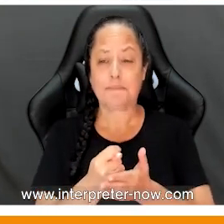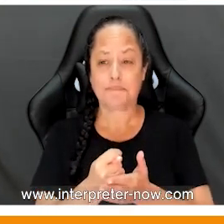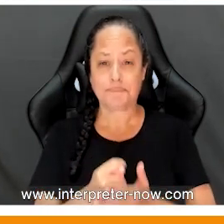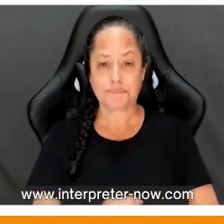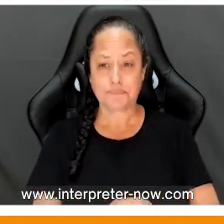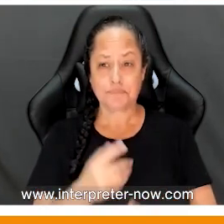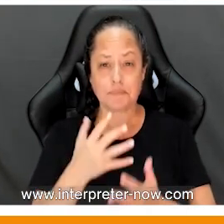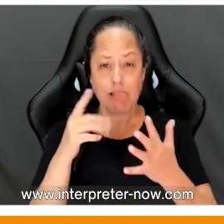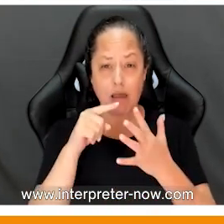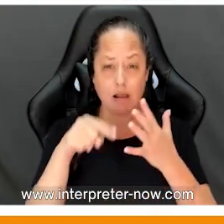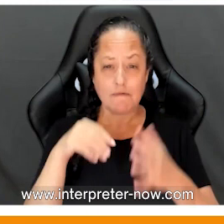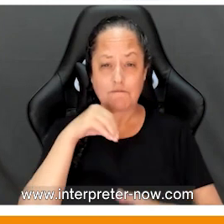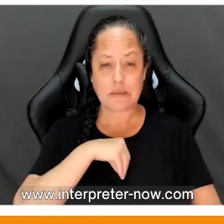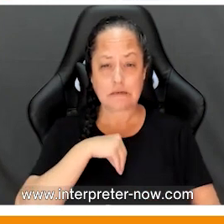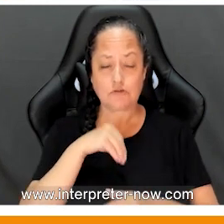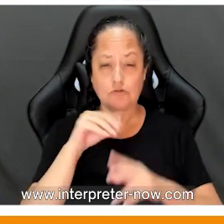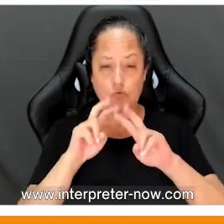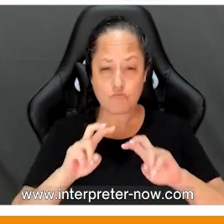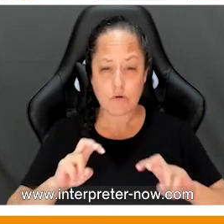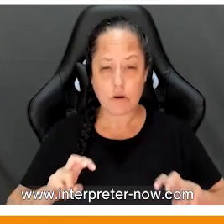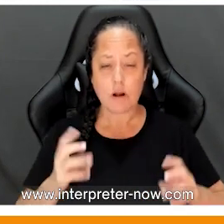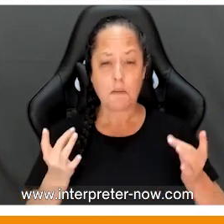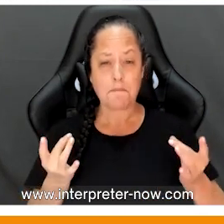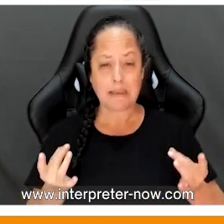and a lot of leadership coaching, and so on.